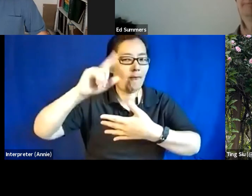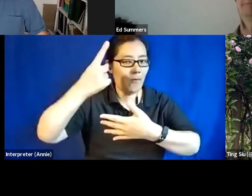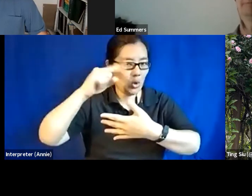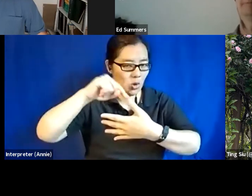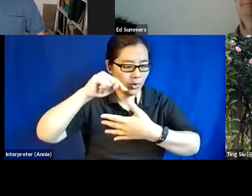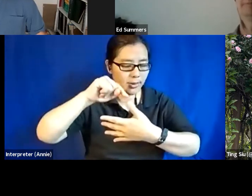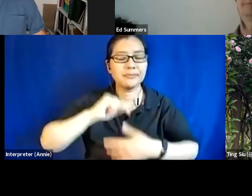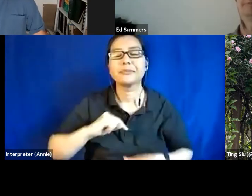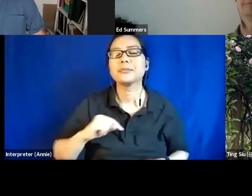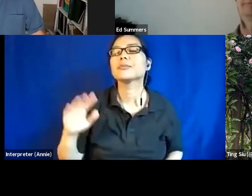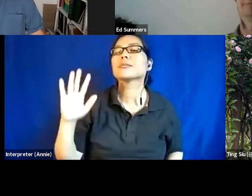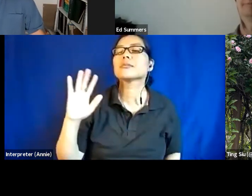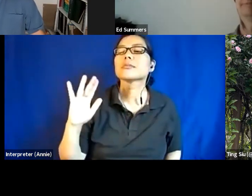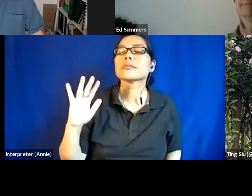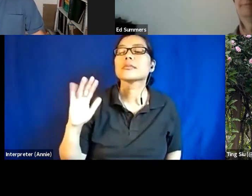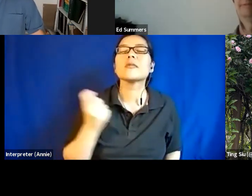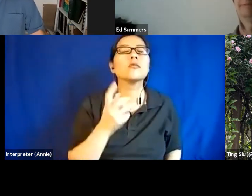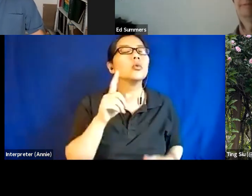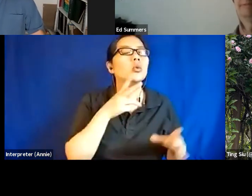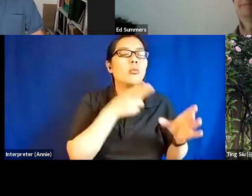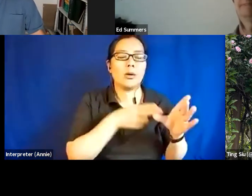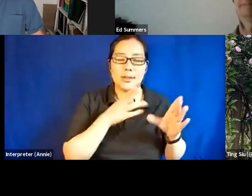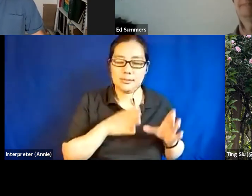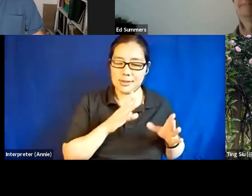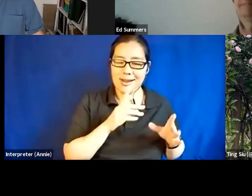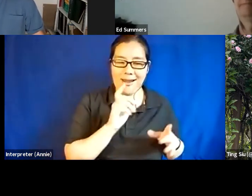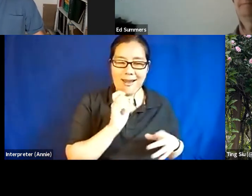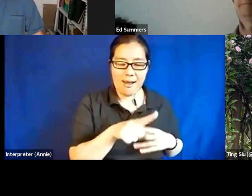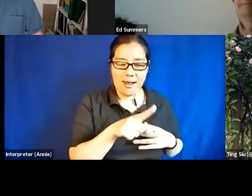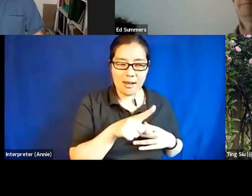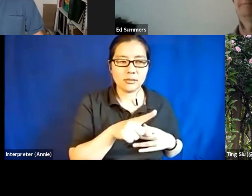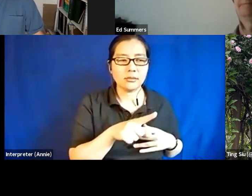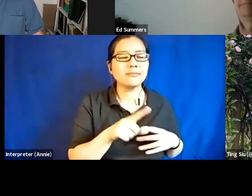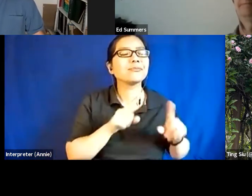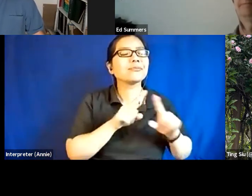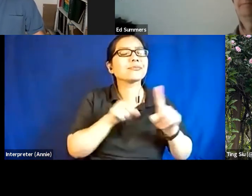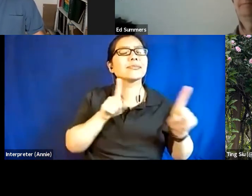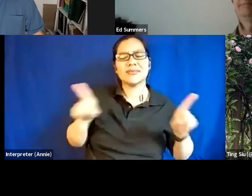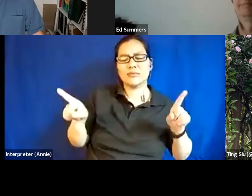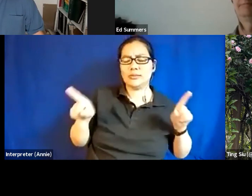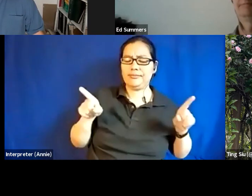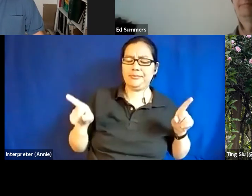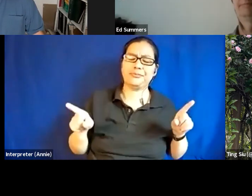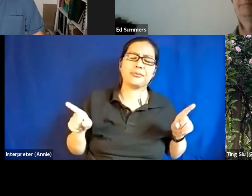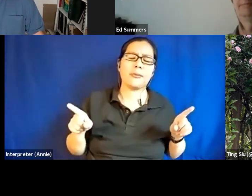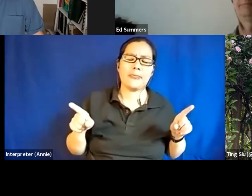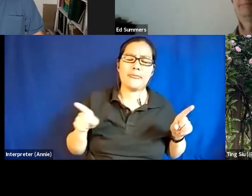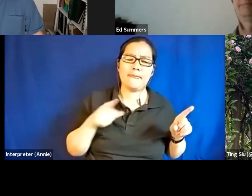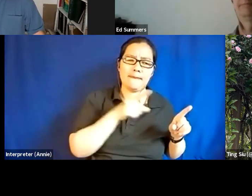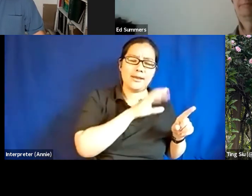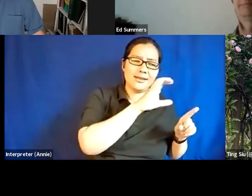couple of our participants asked what would be the difference between the CBML comics based